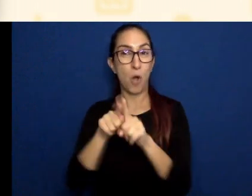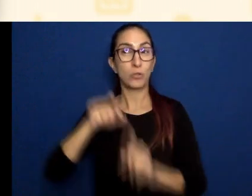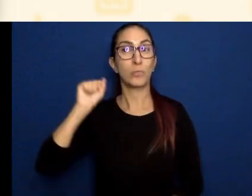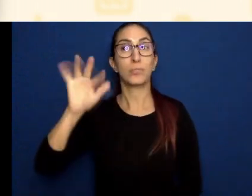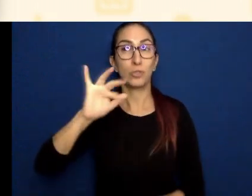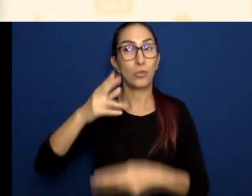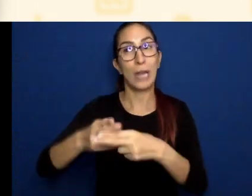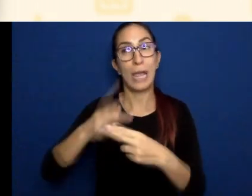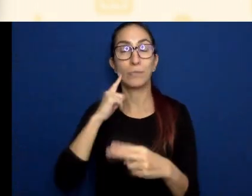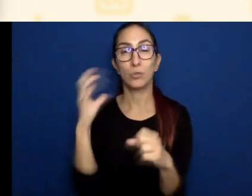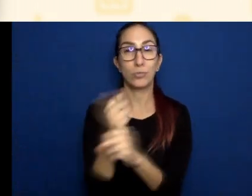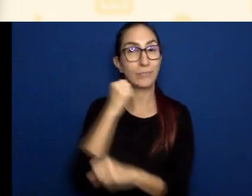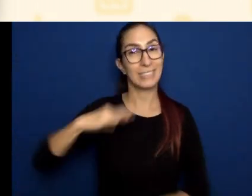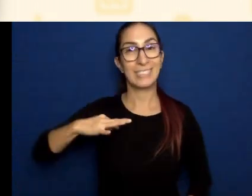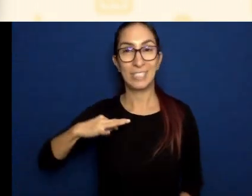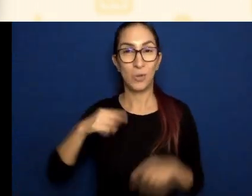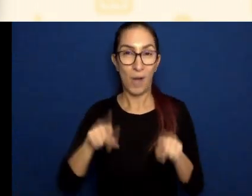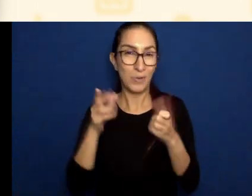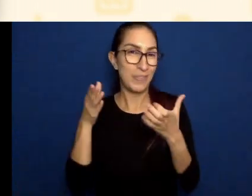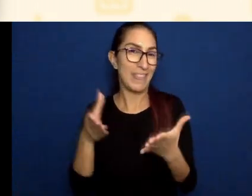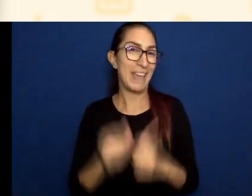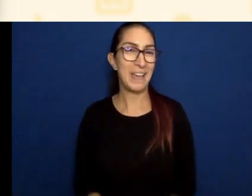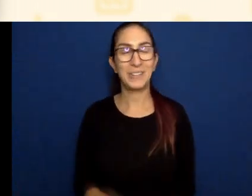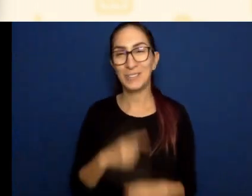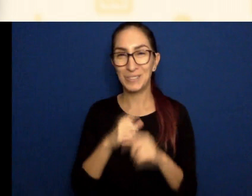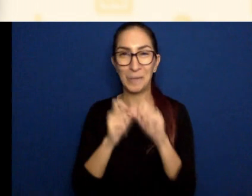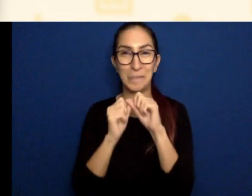Stay tuned for the next talk: Beyond the Visible -